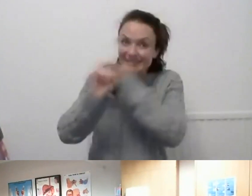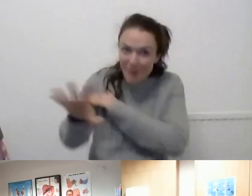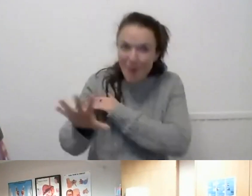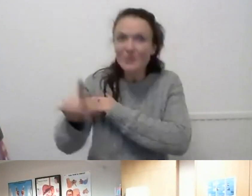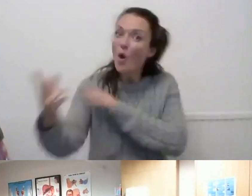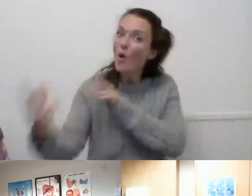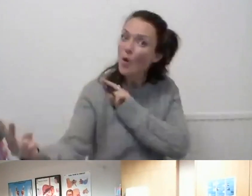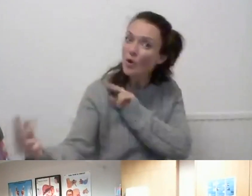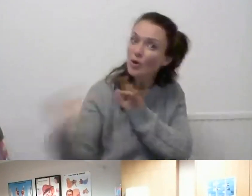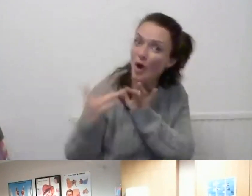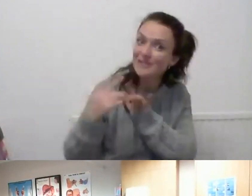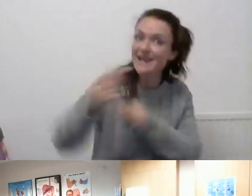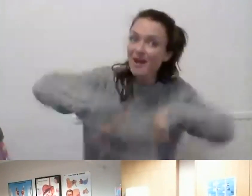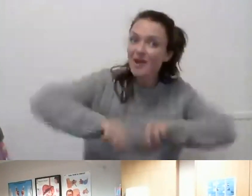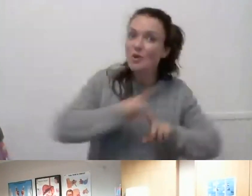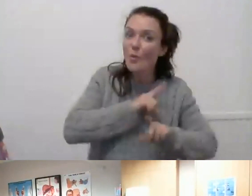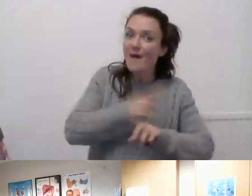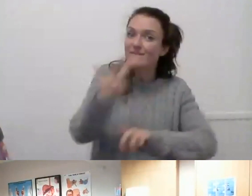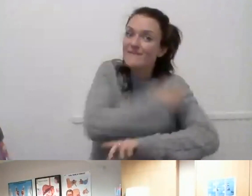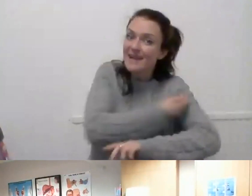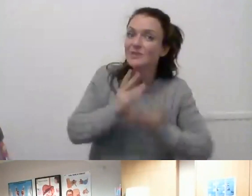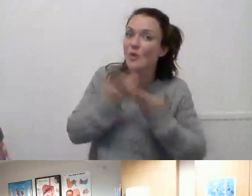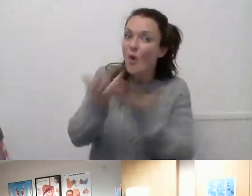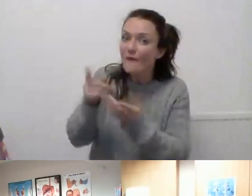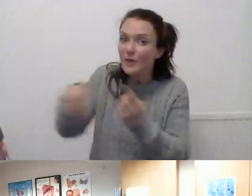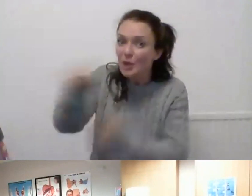vaccine to offer you. So if you're, you know, out of the country, if you're in hospital,